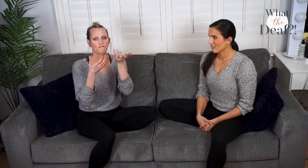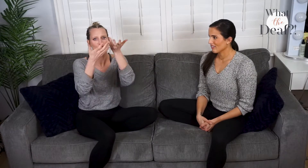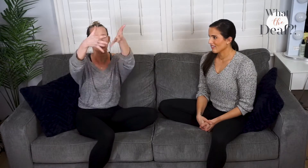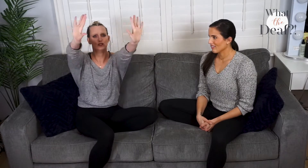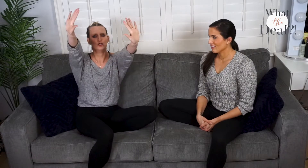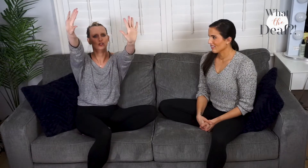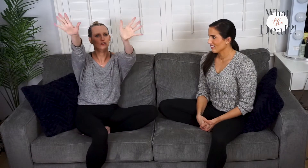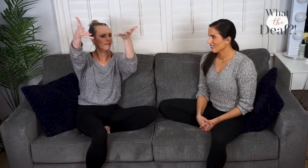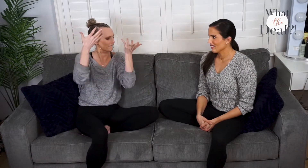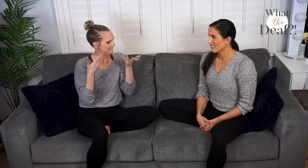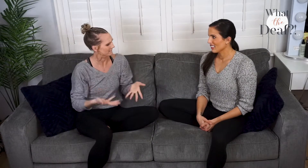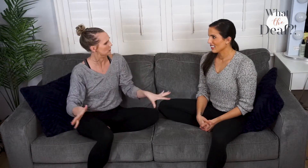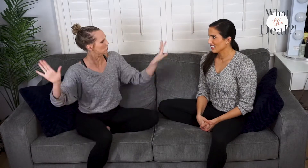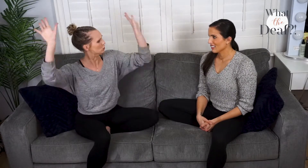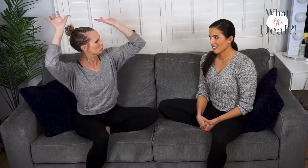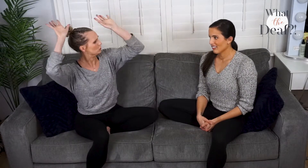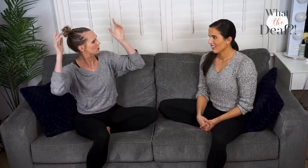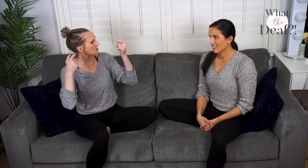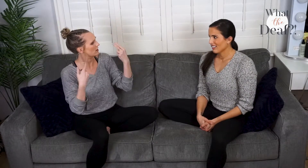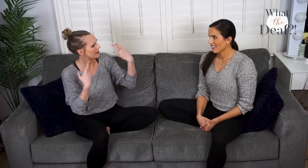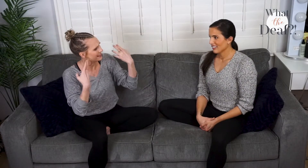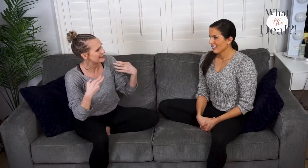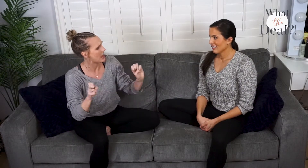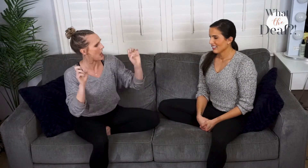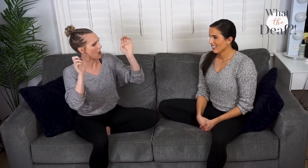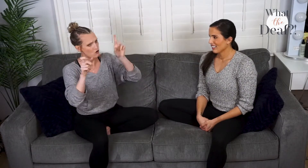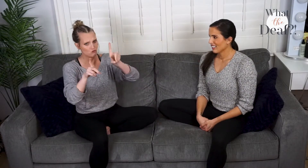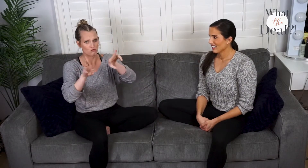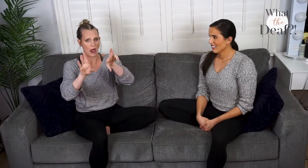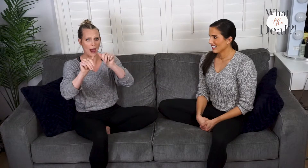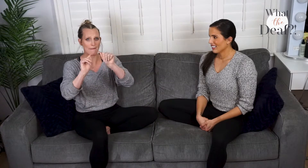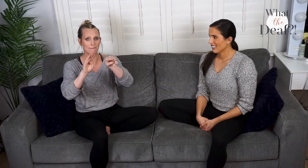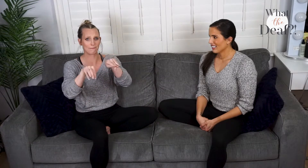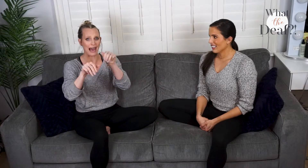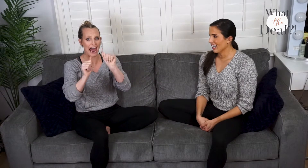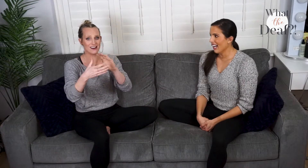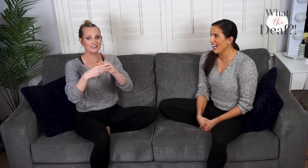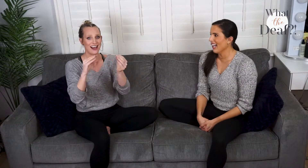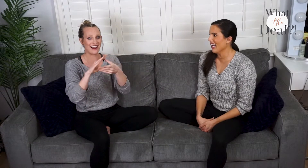And it was game over. It was the end. The drama came out.